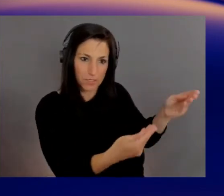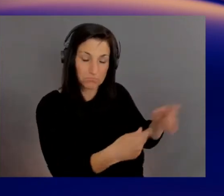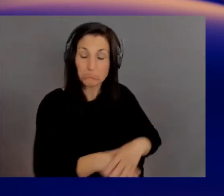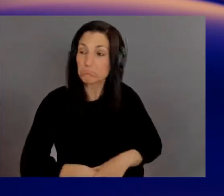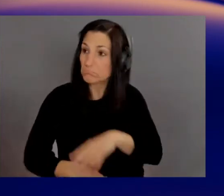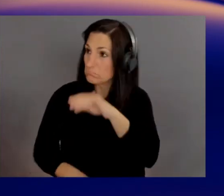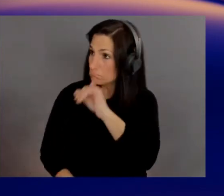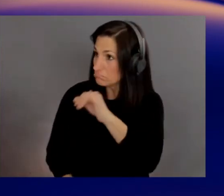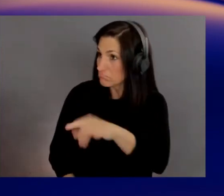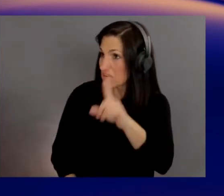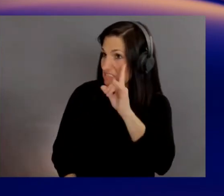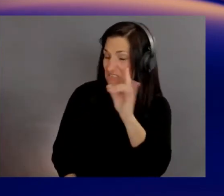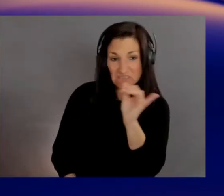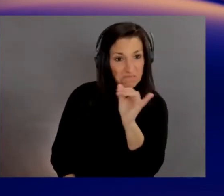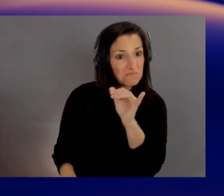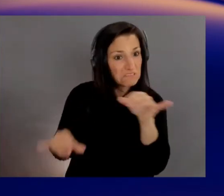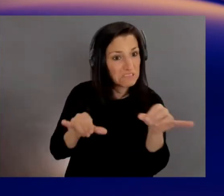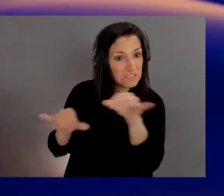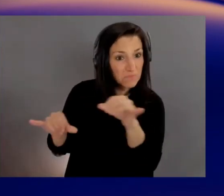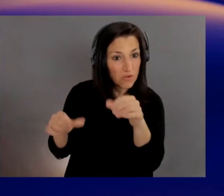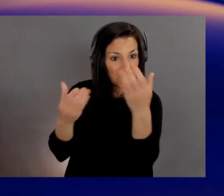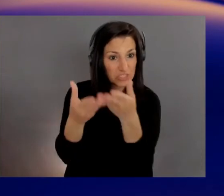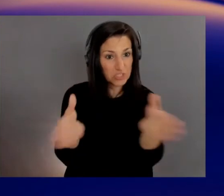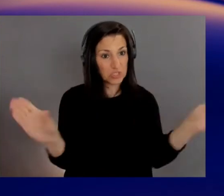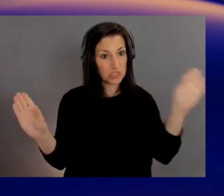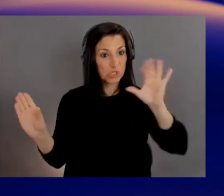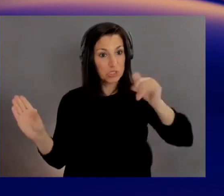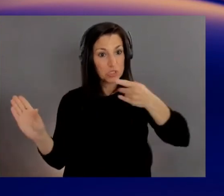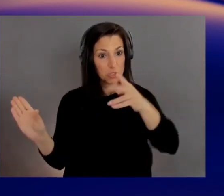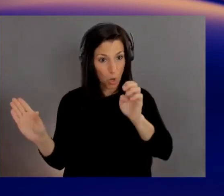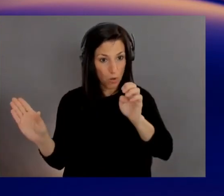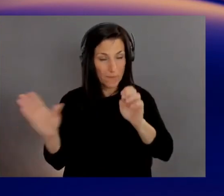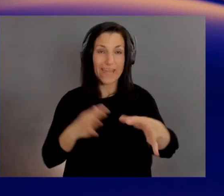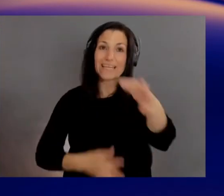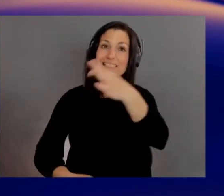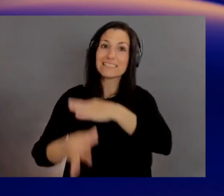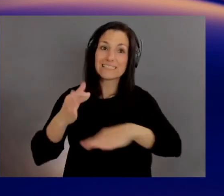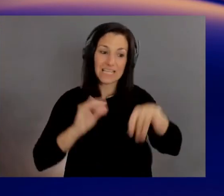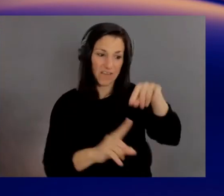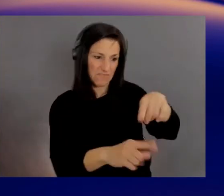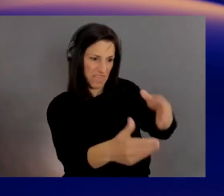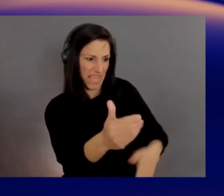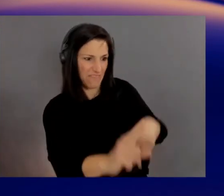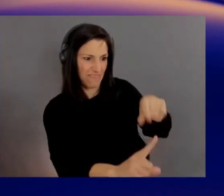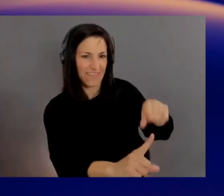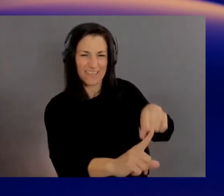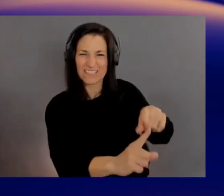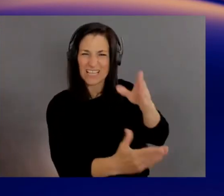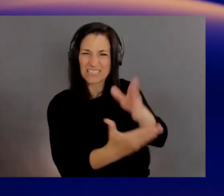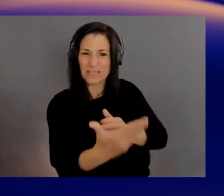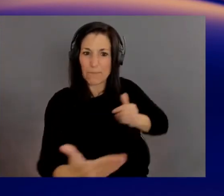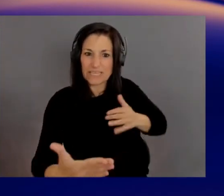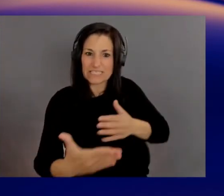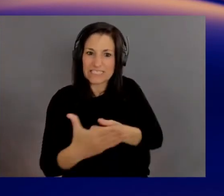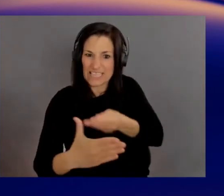and maybe instead of the artifact being some kind of code deliverable, the artifact is the model. Is that a fair?